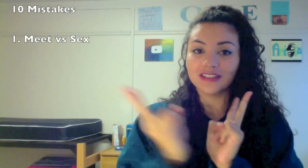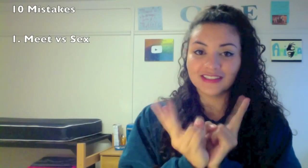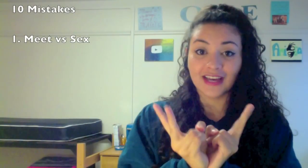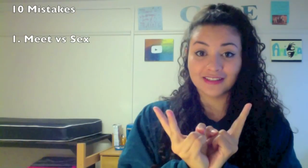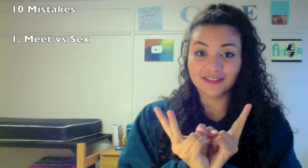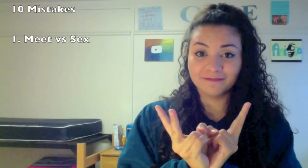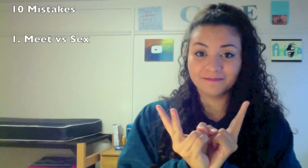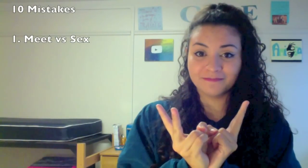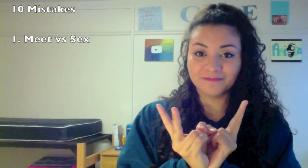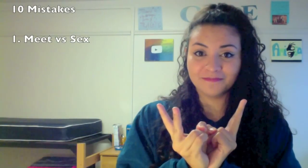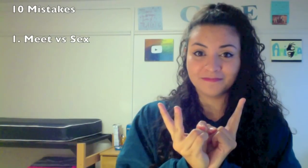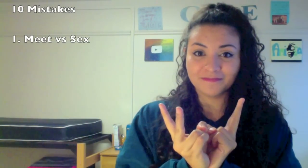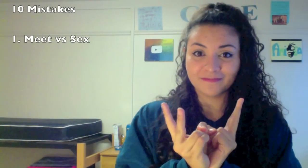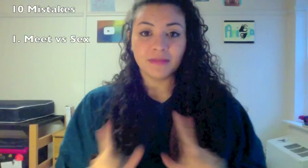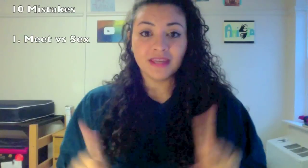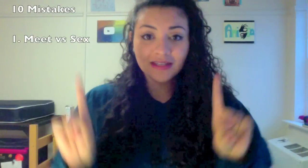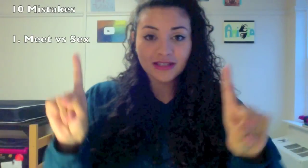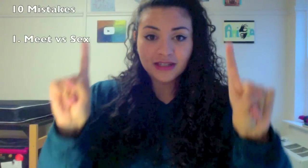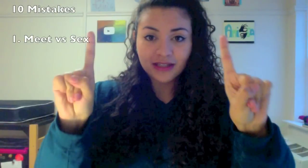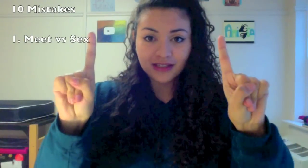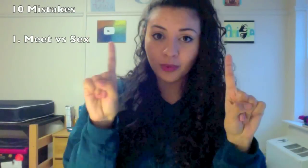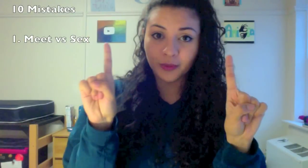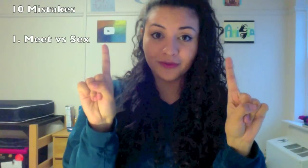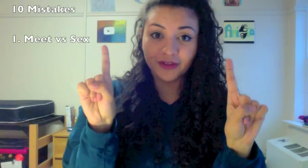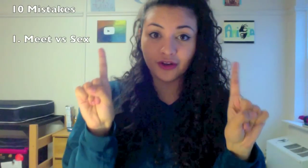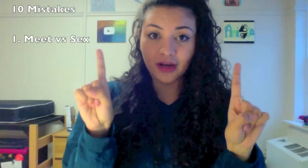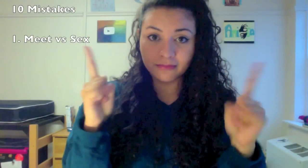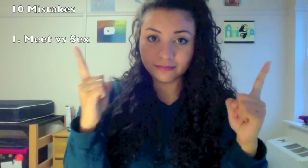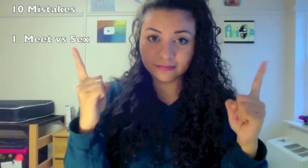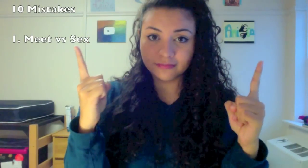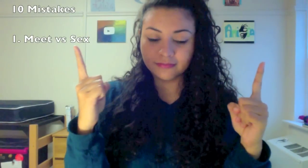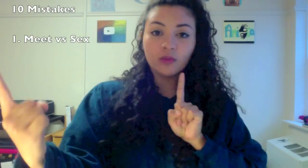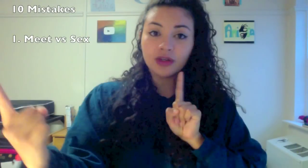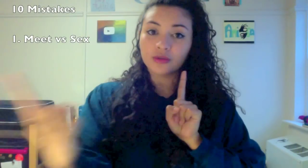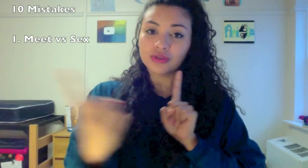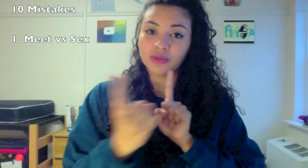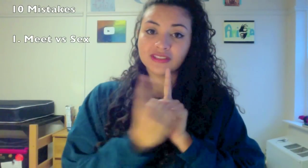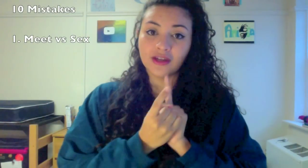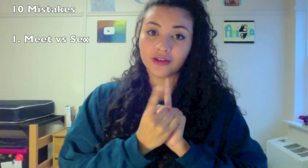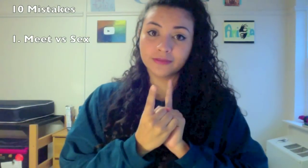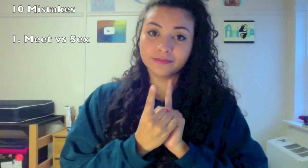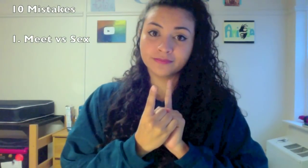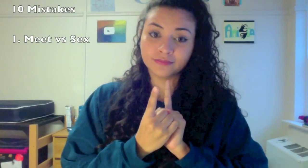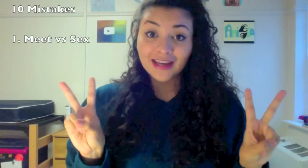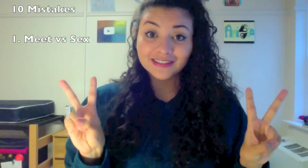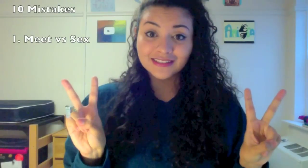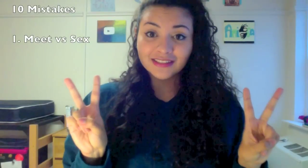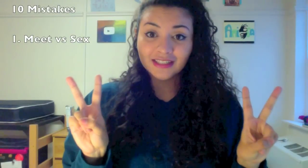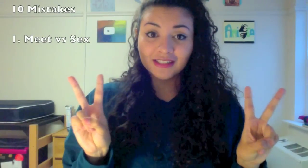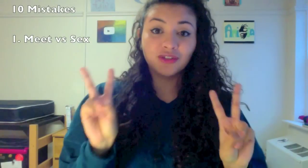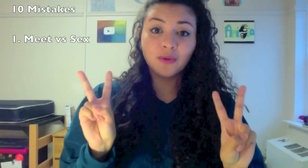for "Sex". "meet" put one finger up and then one finger goes towards the other. "Sex" Is